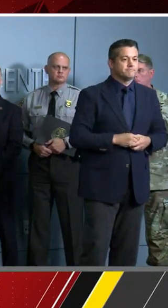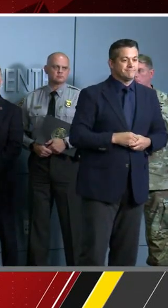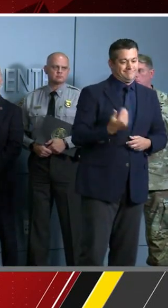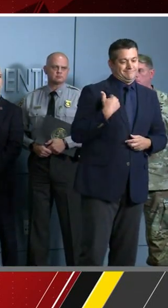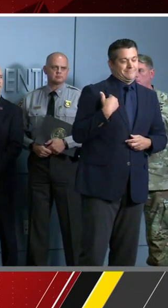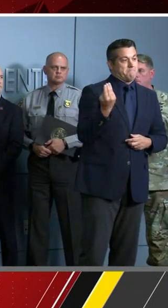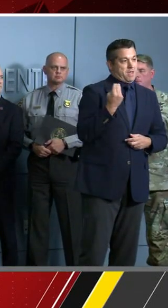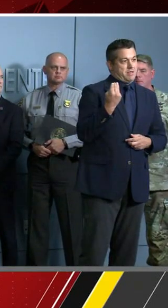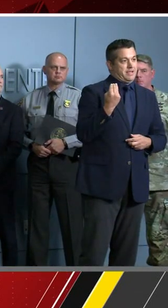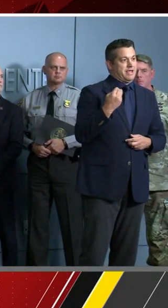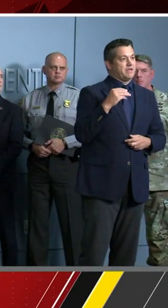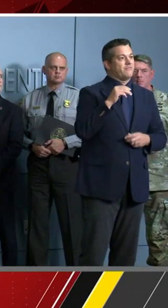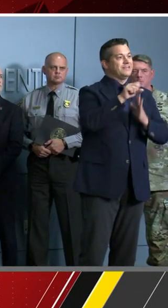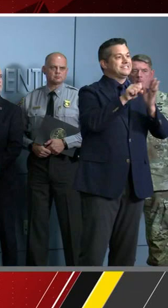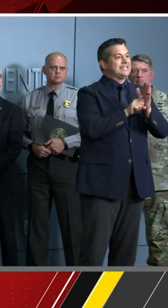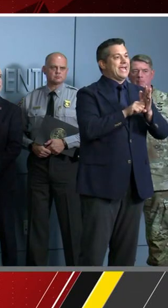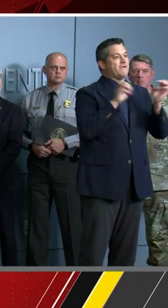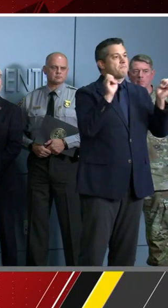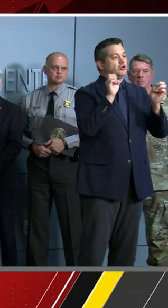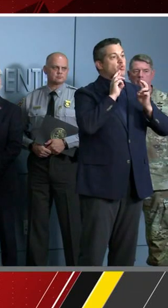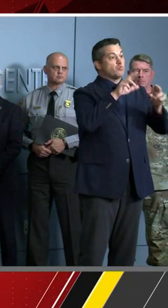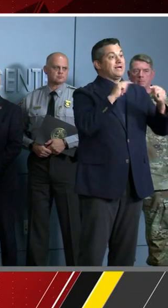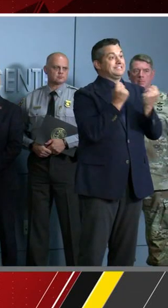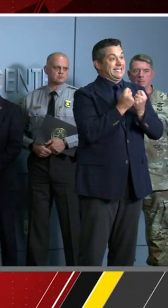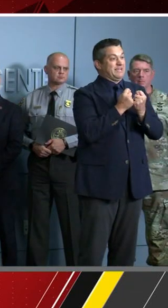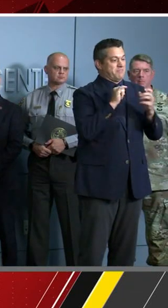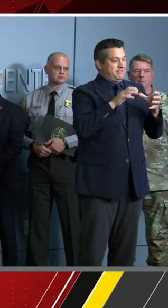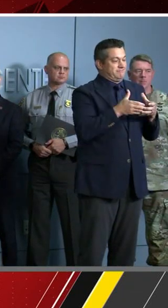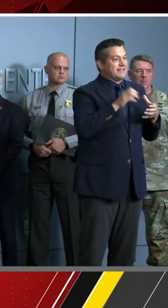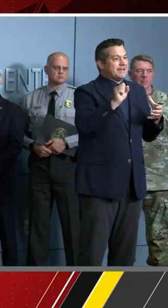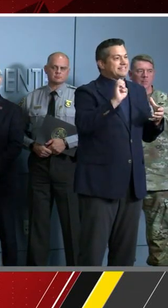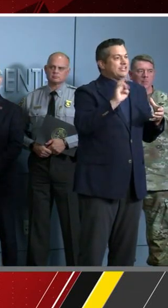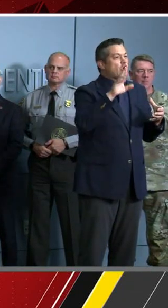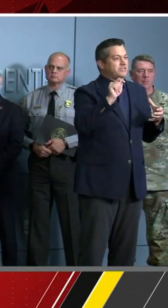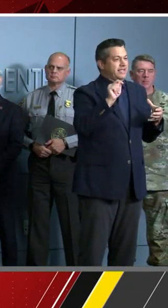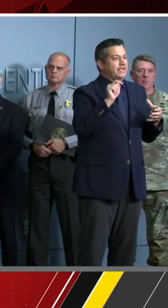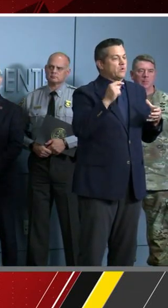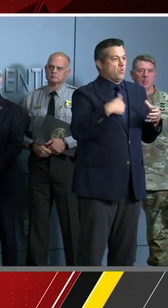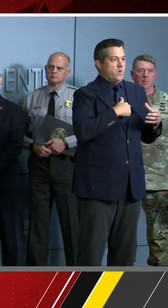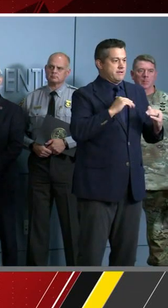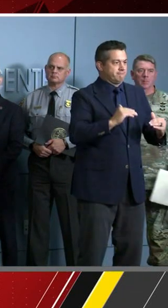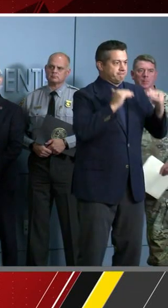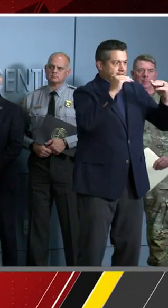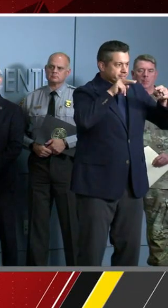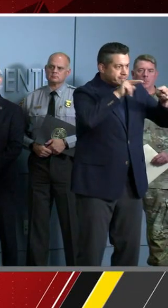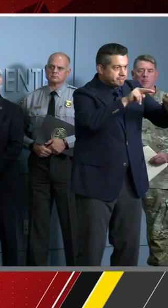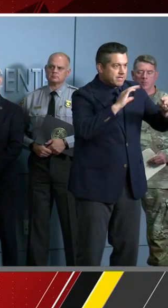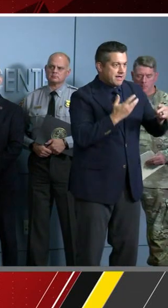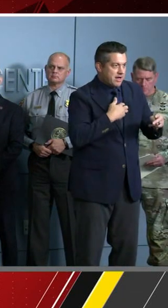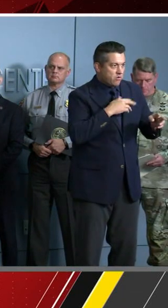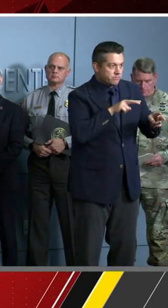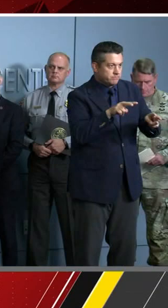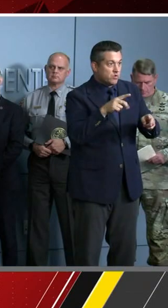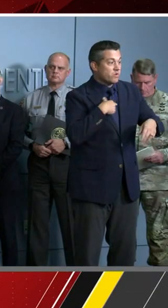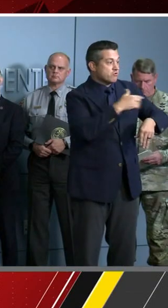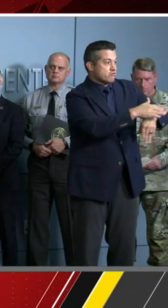Response Center moved to an enhanced watch. This morning we